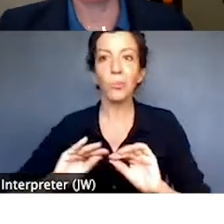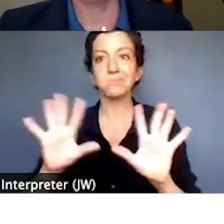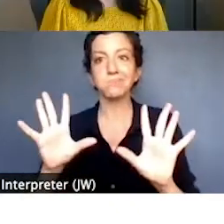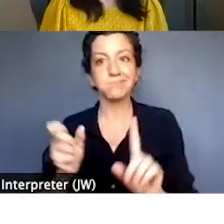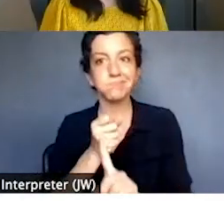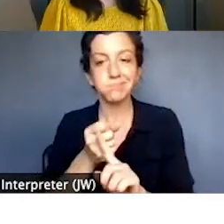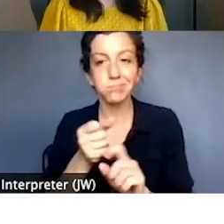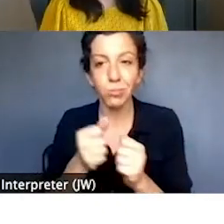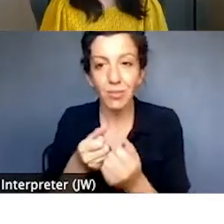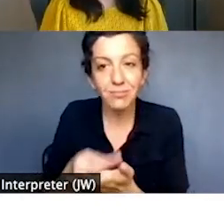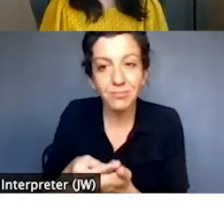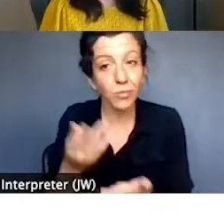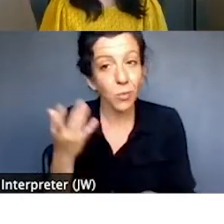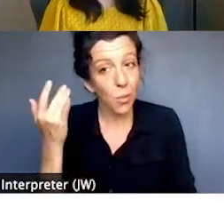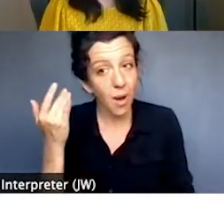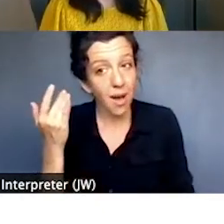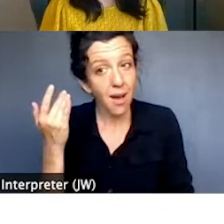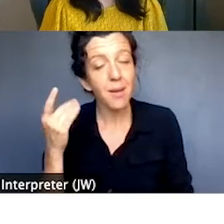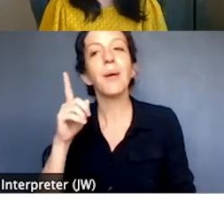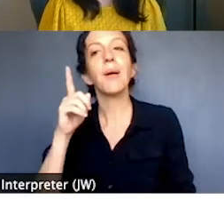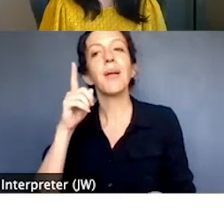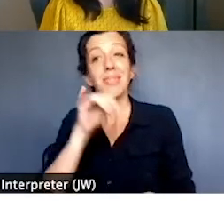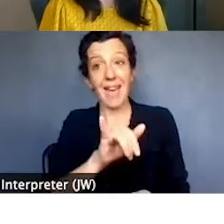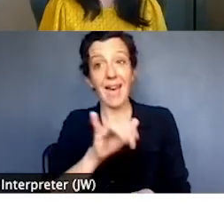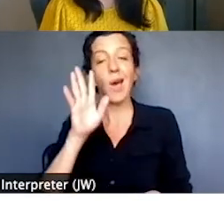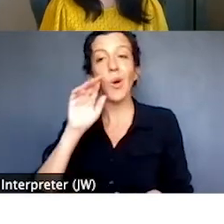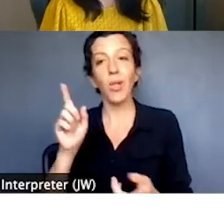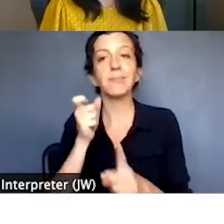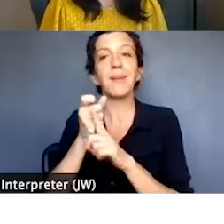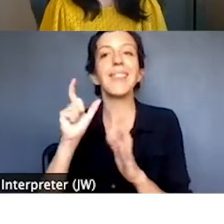That's correct. So you could consider those five characteristics as was the case before 1996.